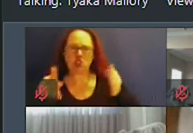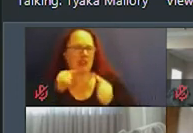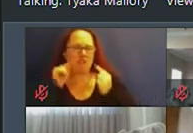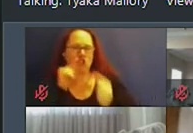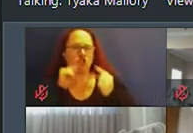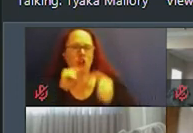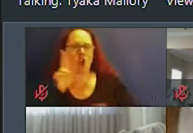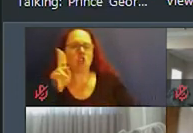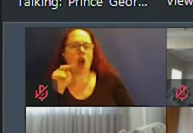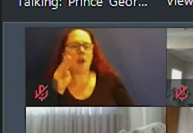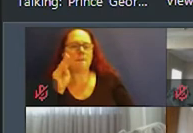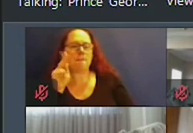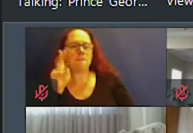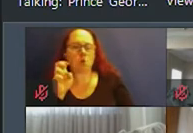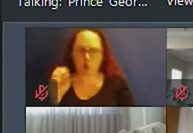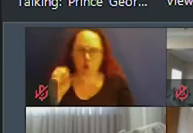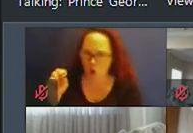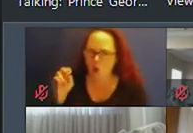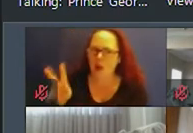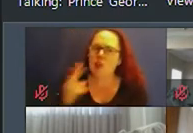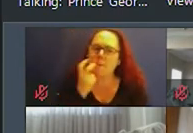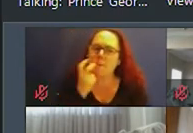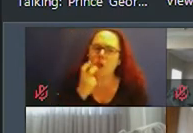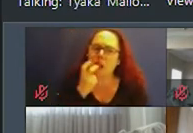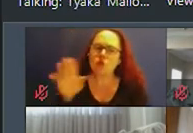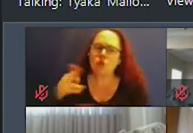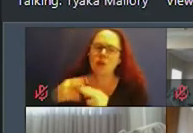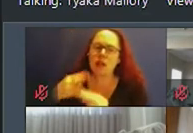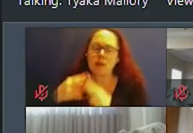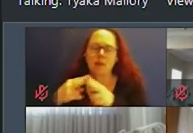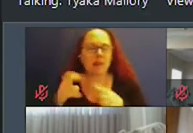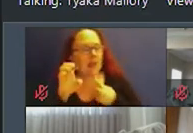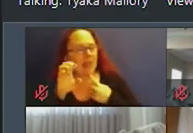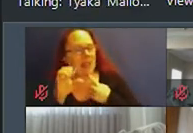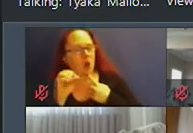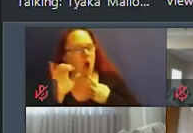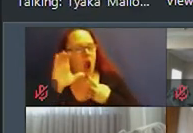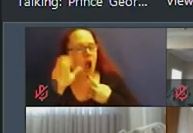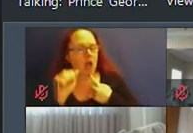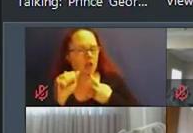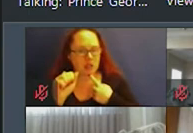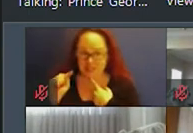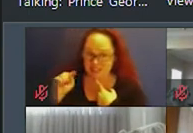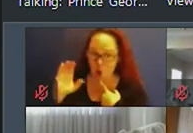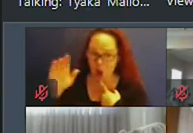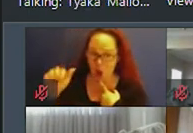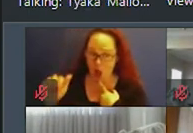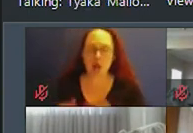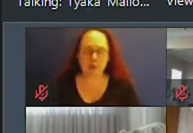Okay and how do you pronounce your name? Tiaka Tiaka. Okay. Thank you.